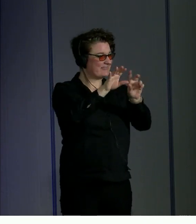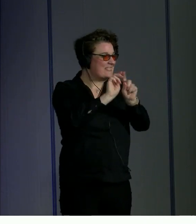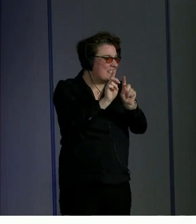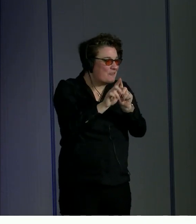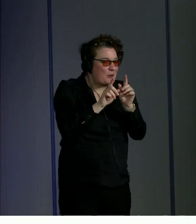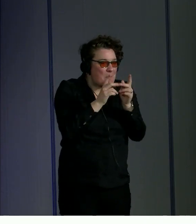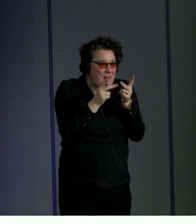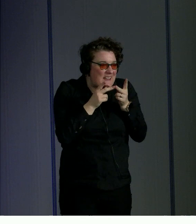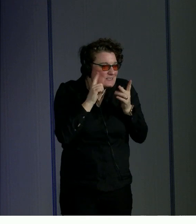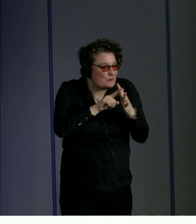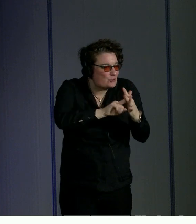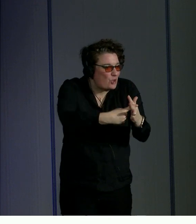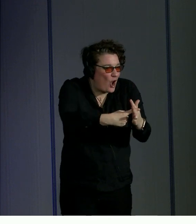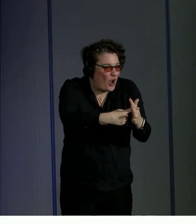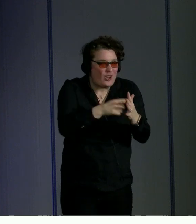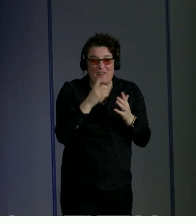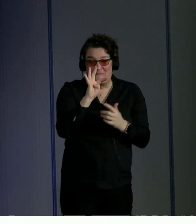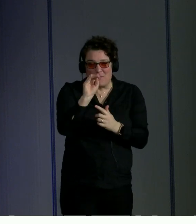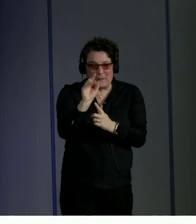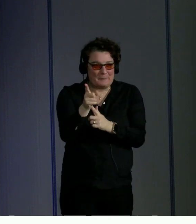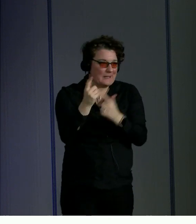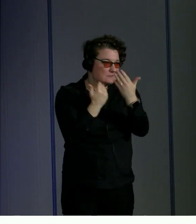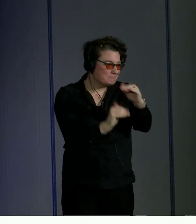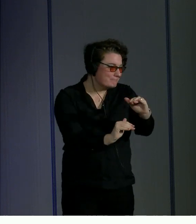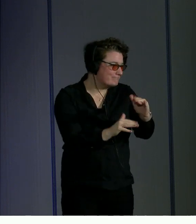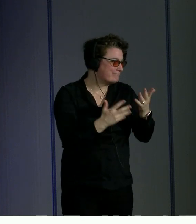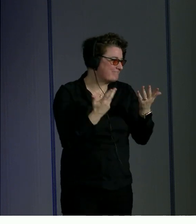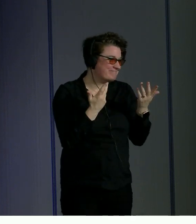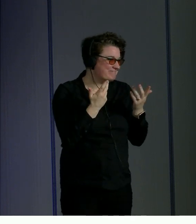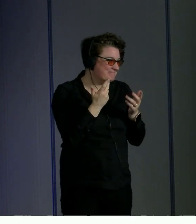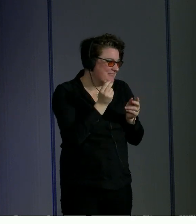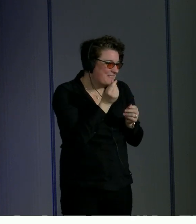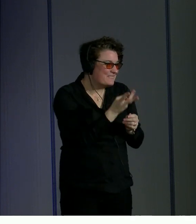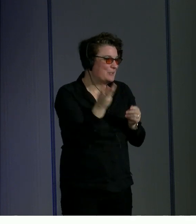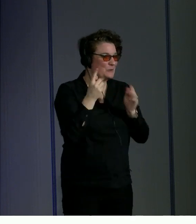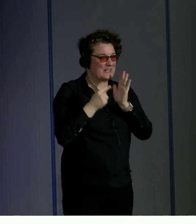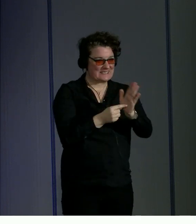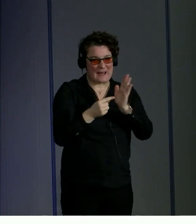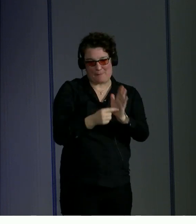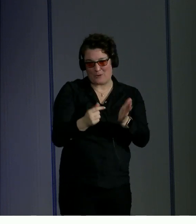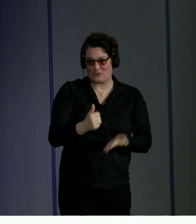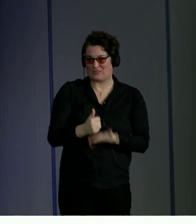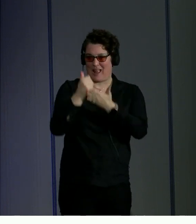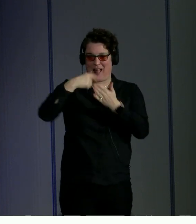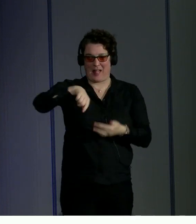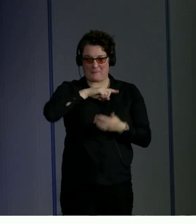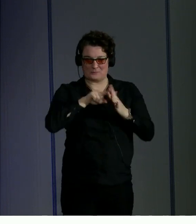within the 40-minute time period we have to get us thinking and exploring at this point in time.